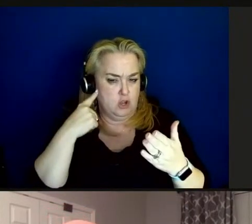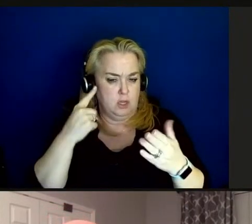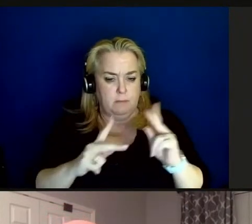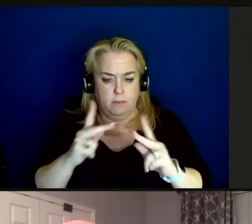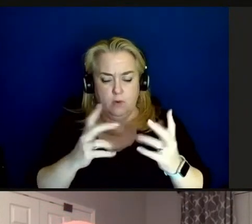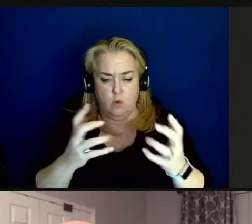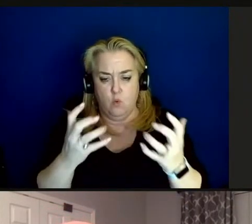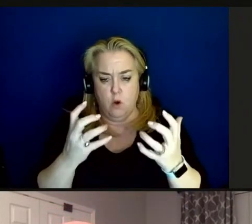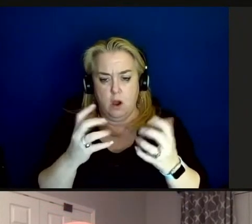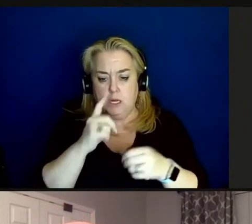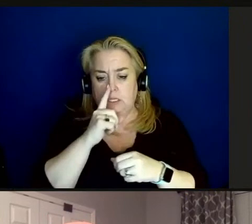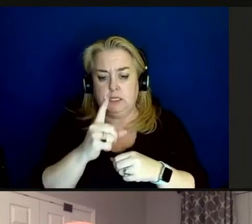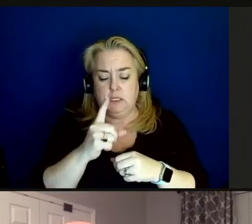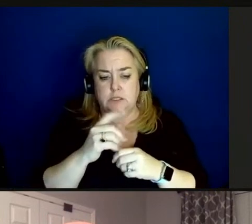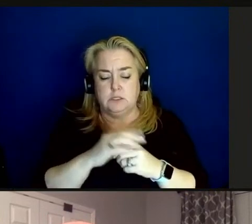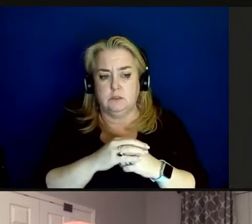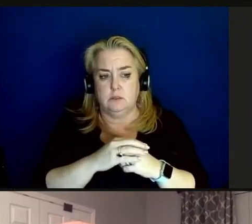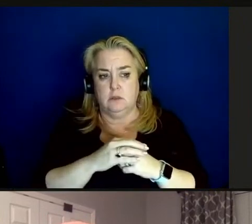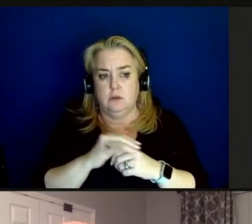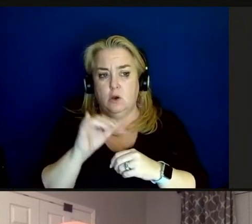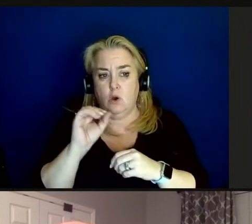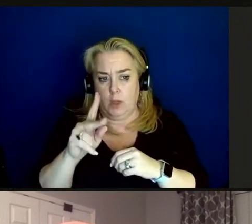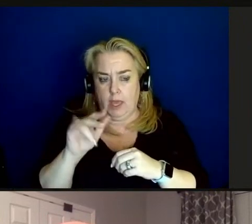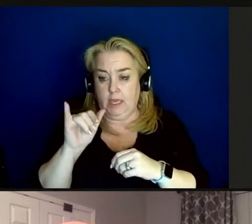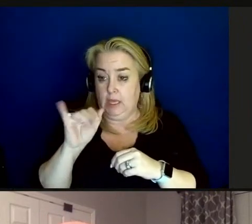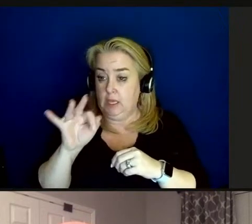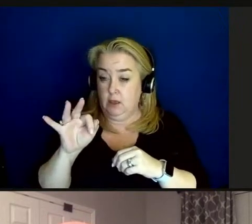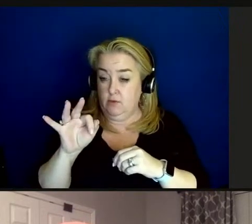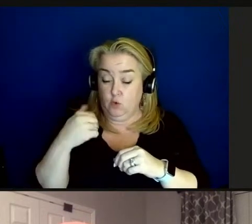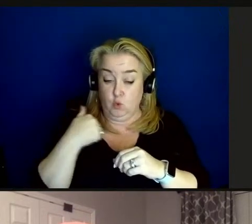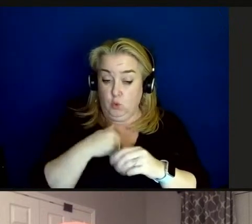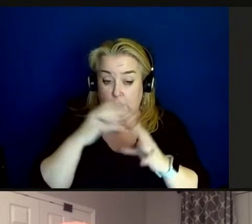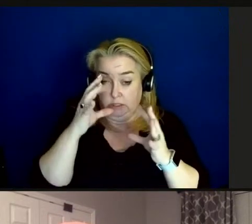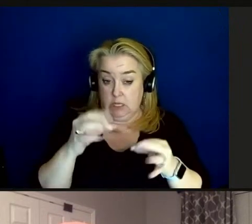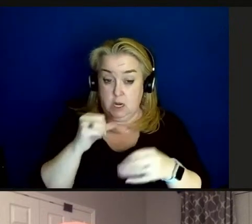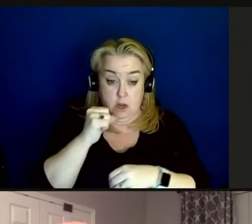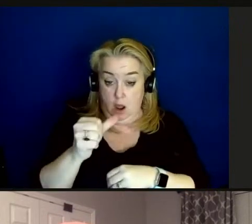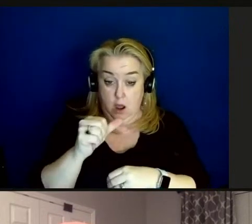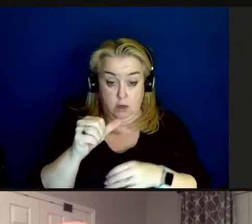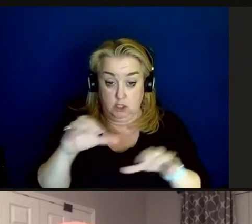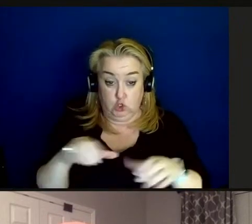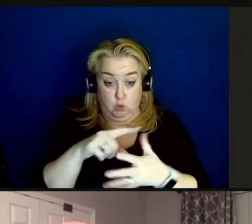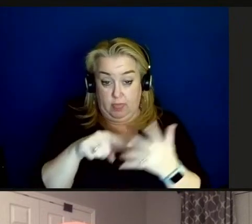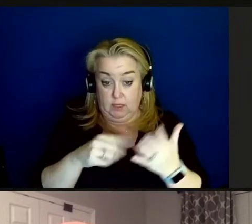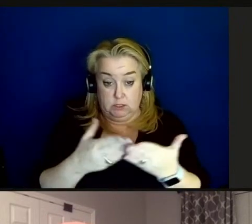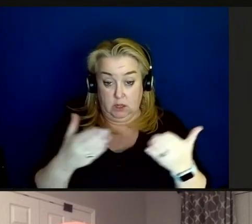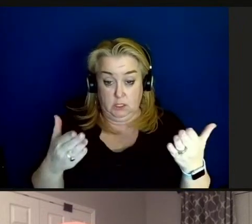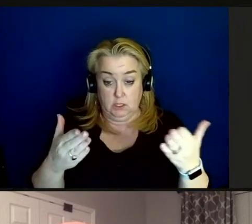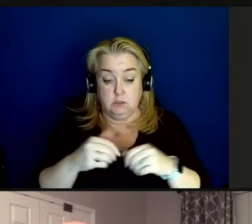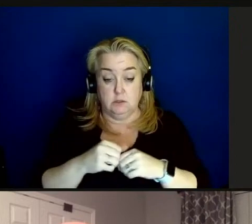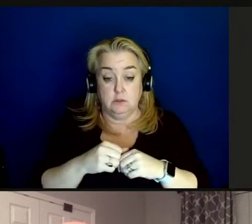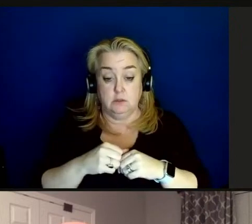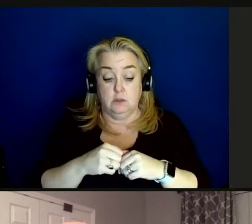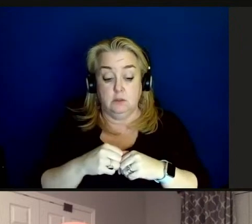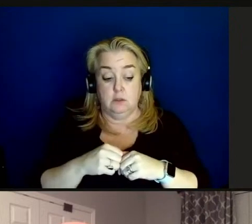THAT I MIGHT BE WRONG. COUNCILOR, YOU WERE PRETTY CORRECT ME IF I AM BUT I THINK THAT ONE OF THE THINGS THAT I'M